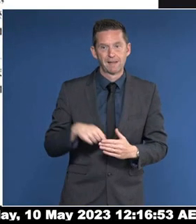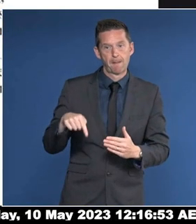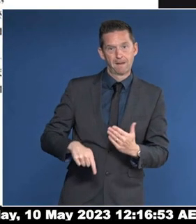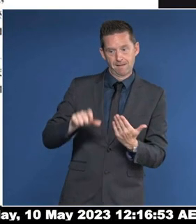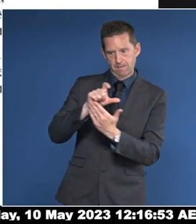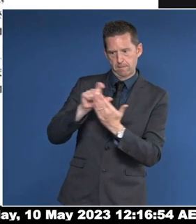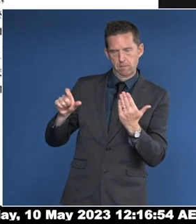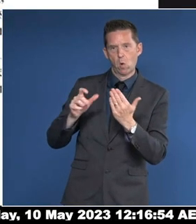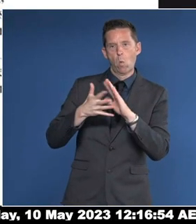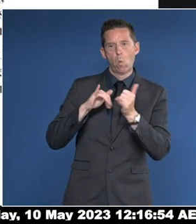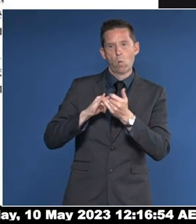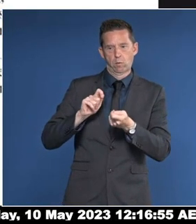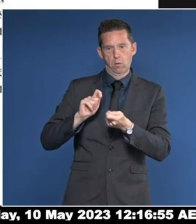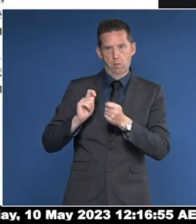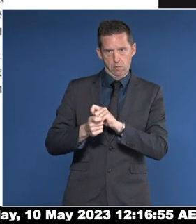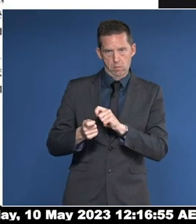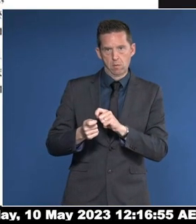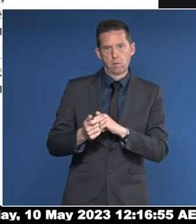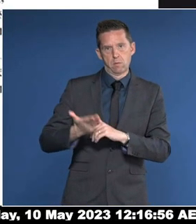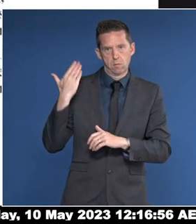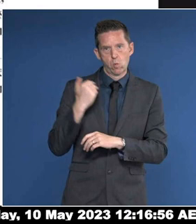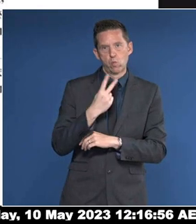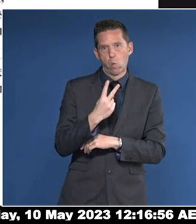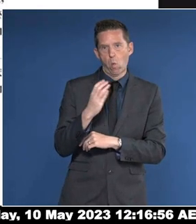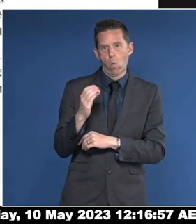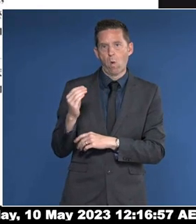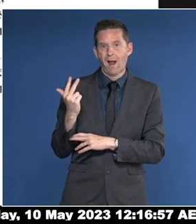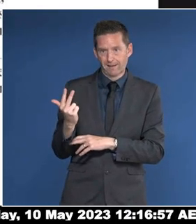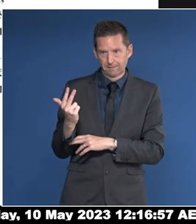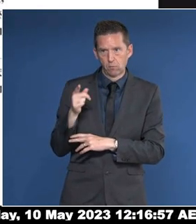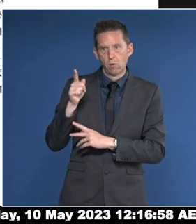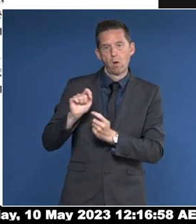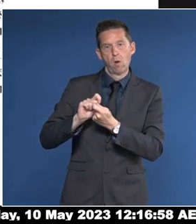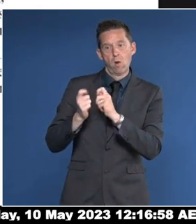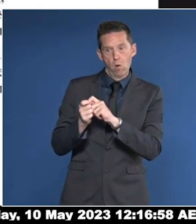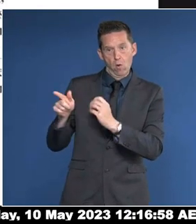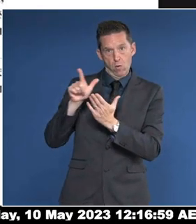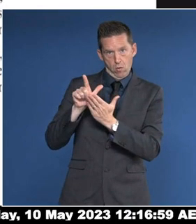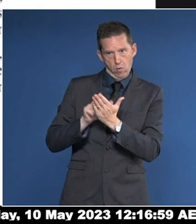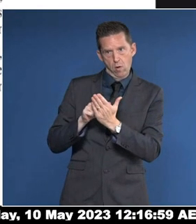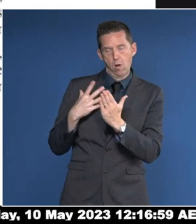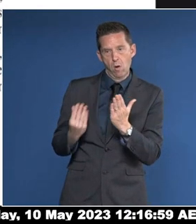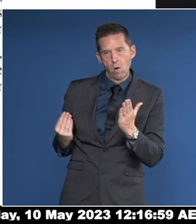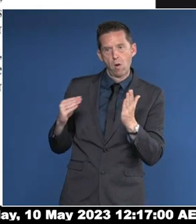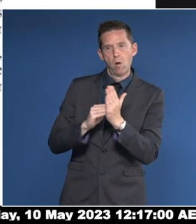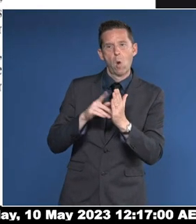effect in 2008 and the amendment was to include the definition of 'harm' in